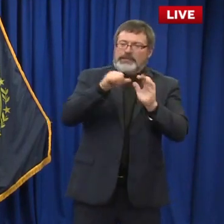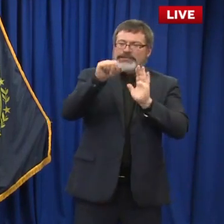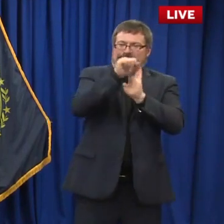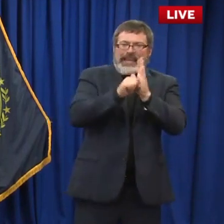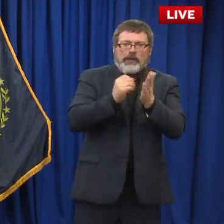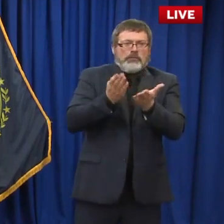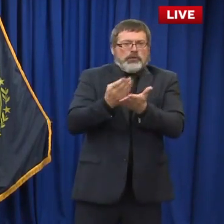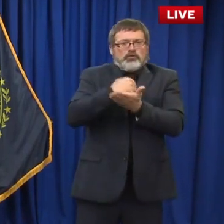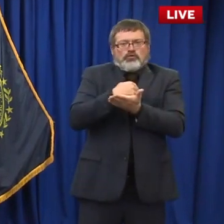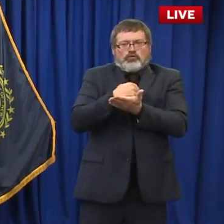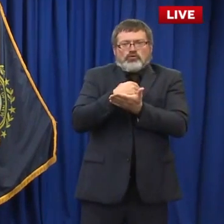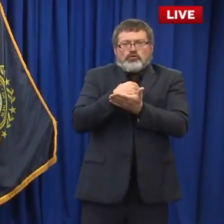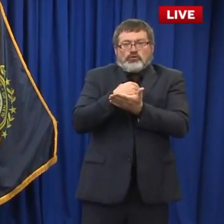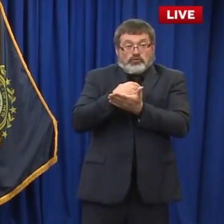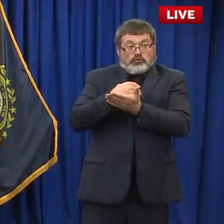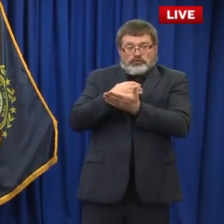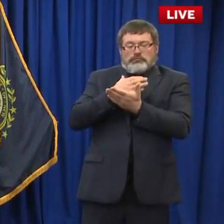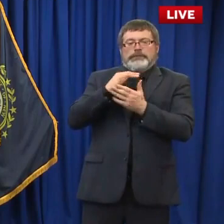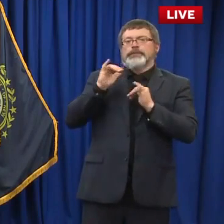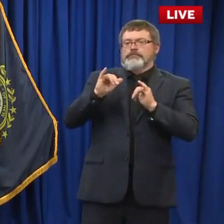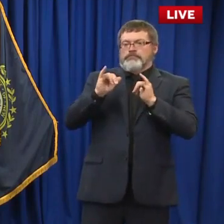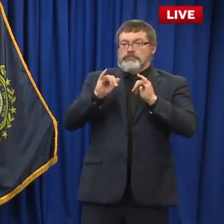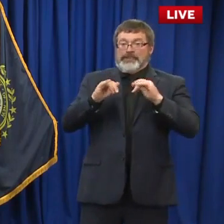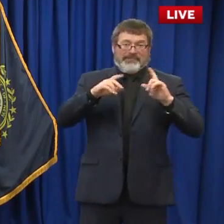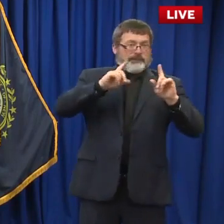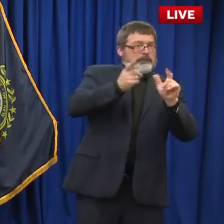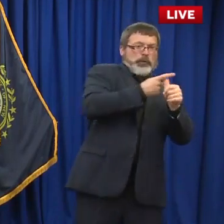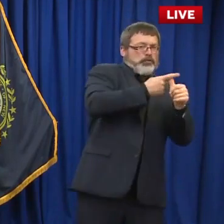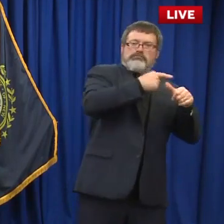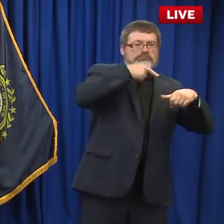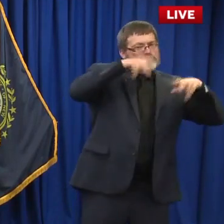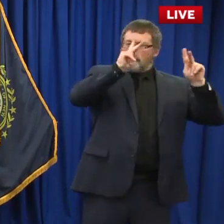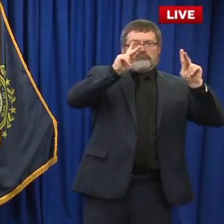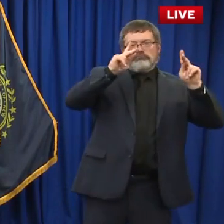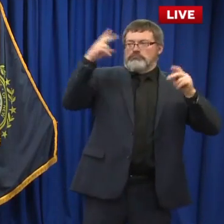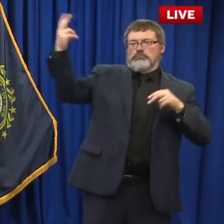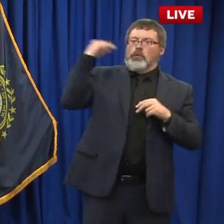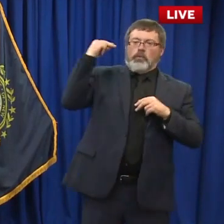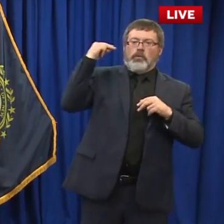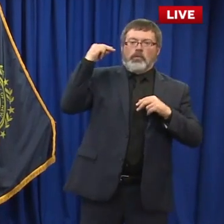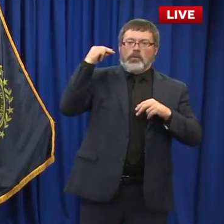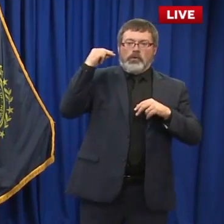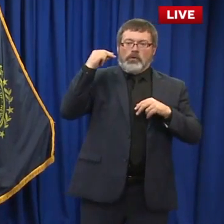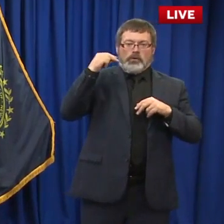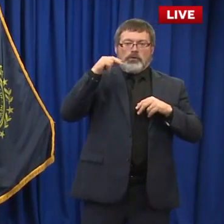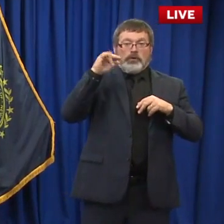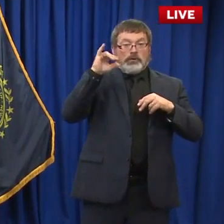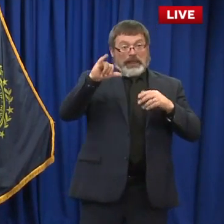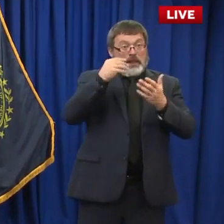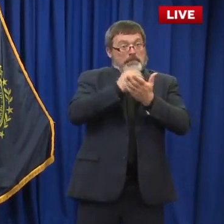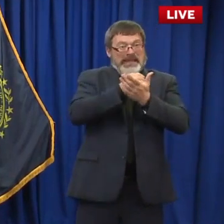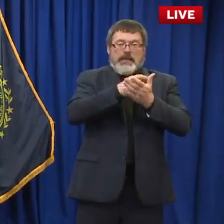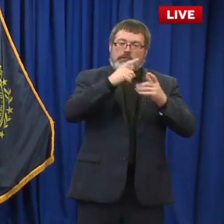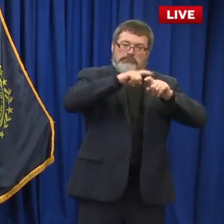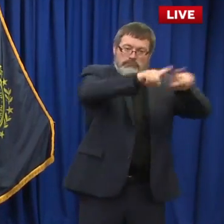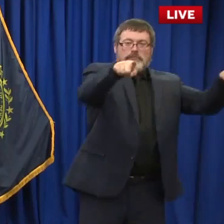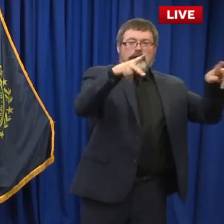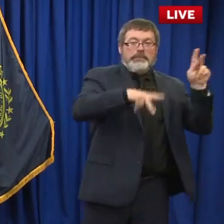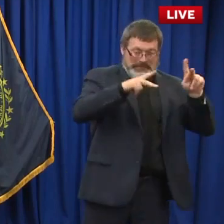MUNICIPAL REVENUES, MOST IMPORTANTLY, WE WANTED TO HELP A LOT OF THE CITIES AND TOWNS AND WE WERE TOLD EMPHATICALLY ACROSS-THE-BOARD, NO, ABSOLUTELY NOT.